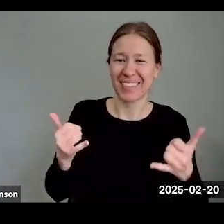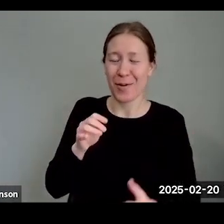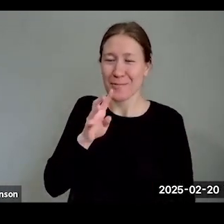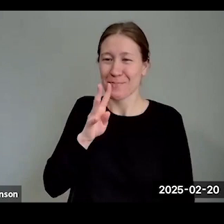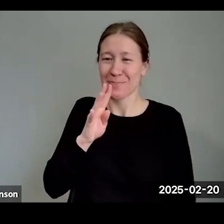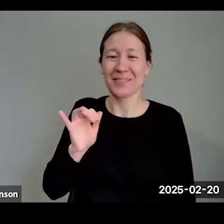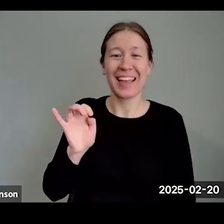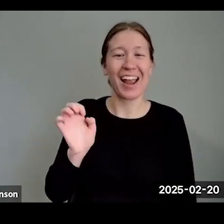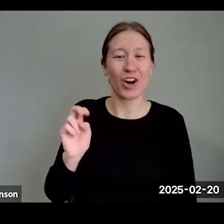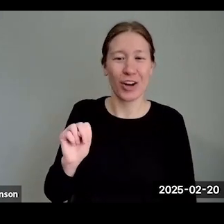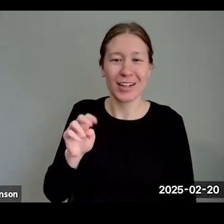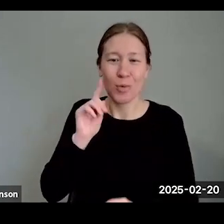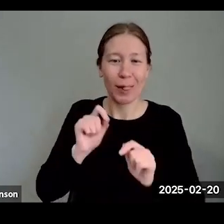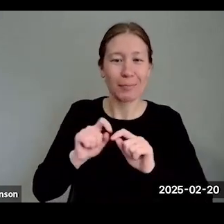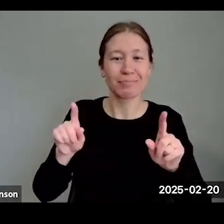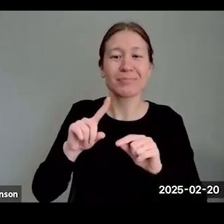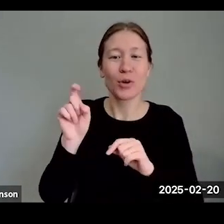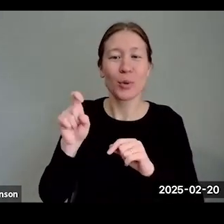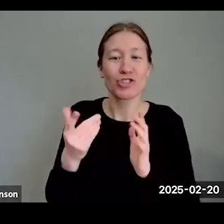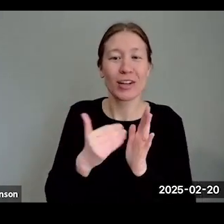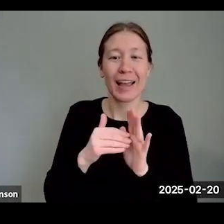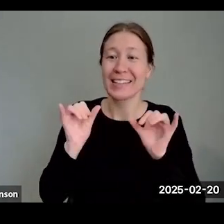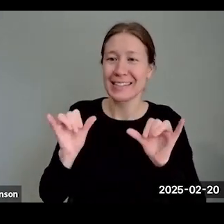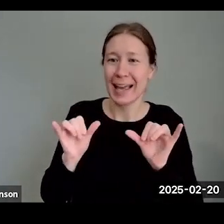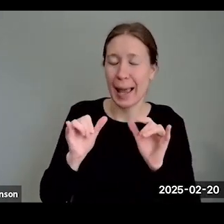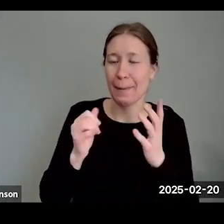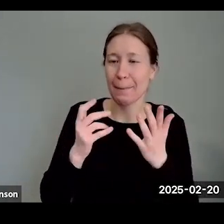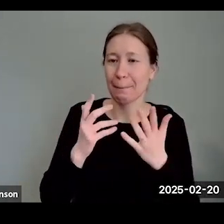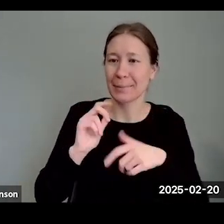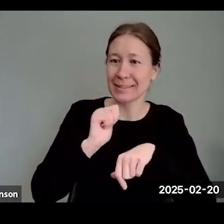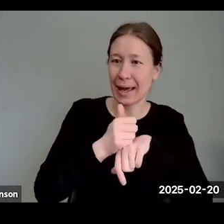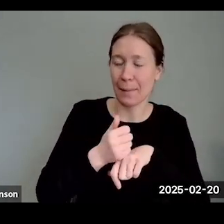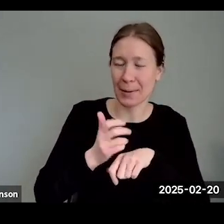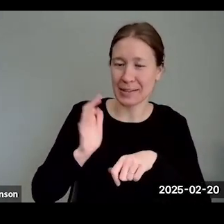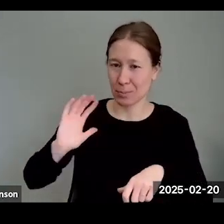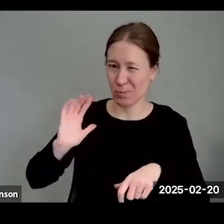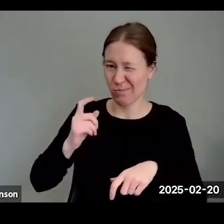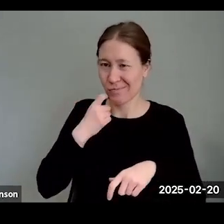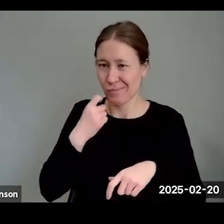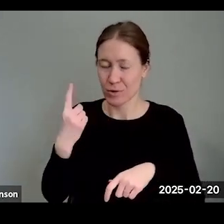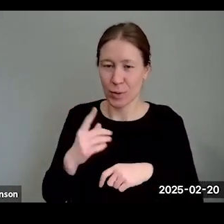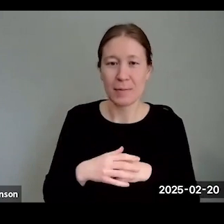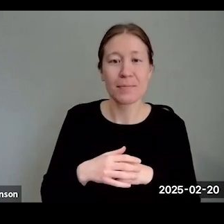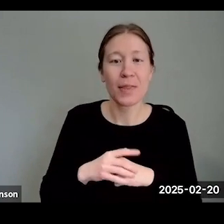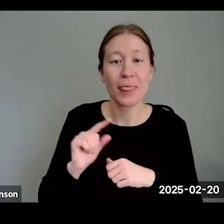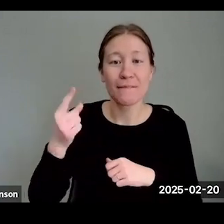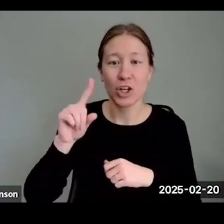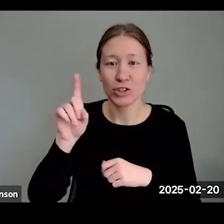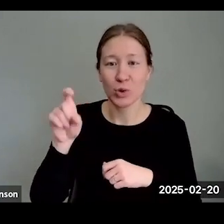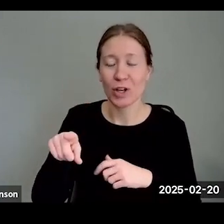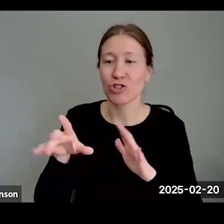It's the same format as our previous. So the first question is. Selecting all that apply,